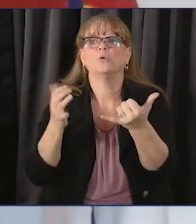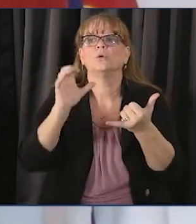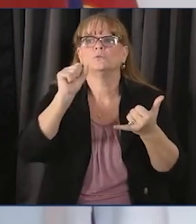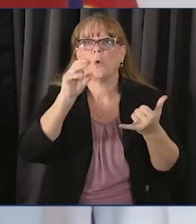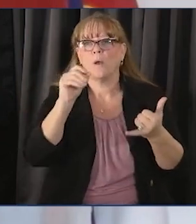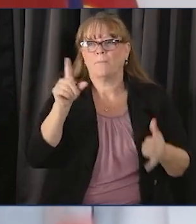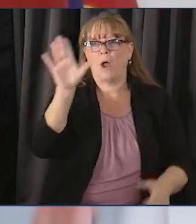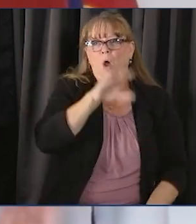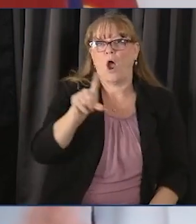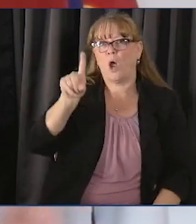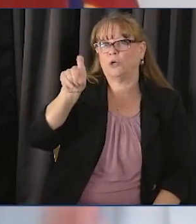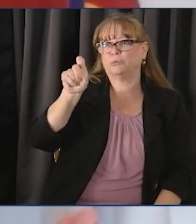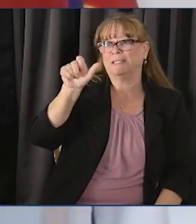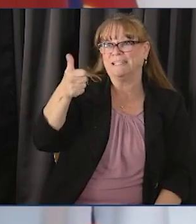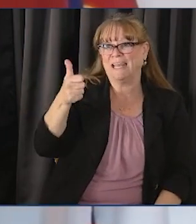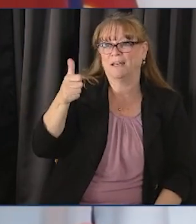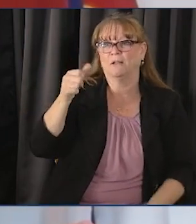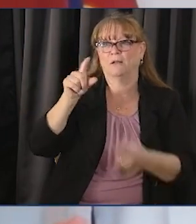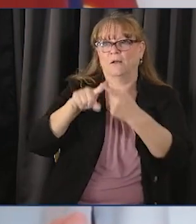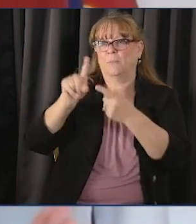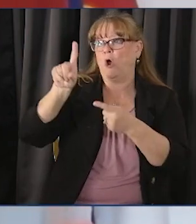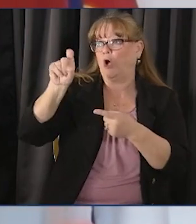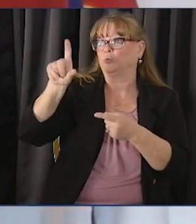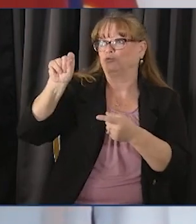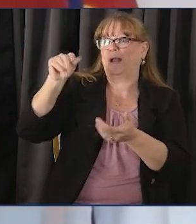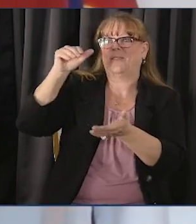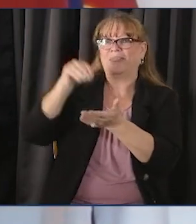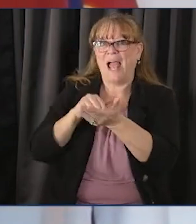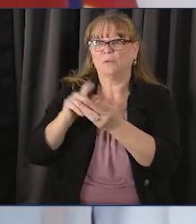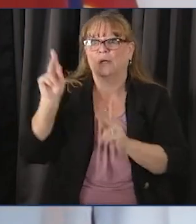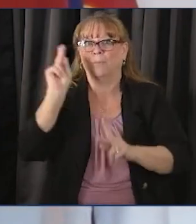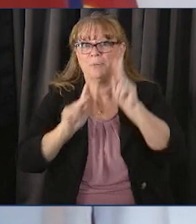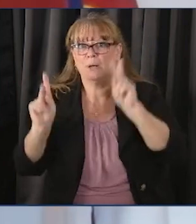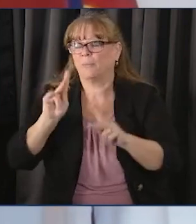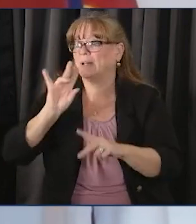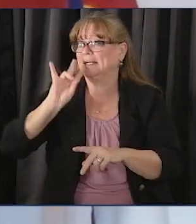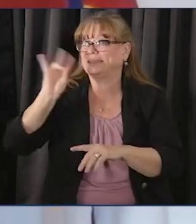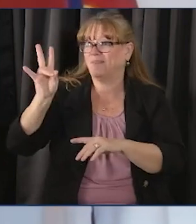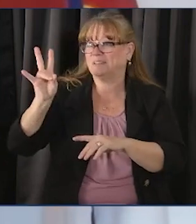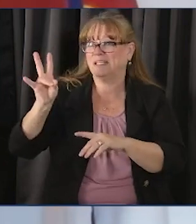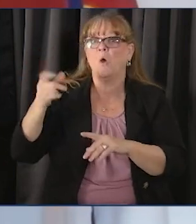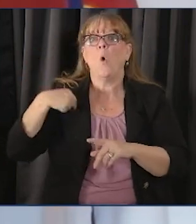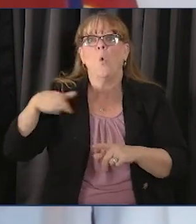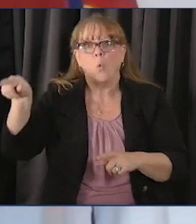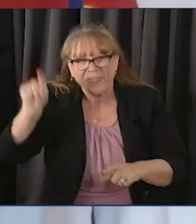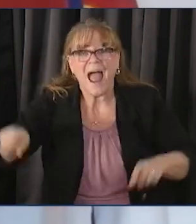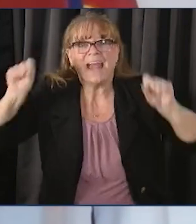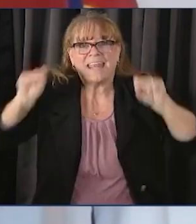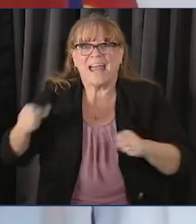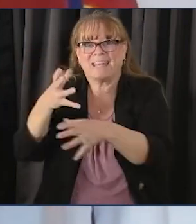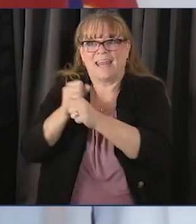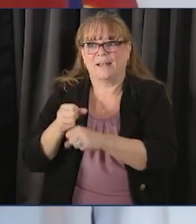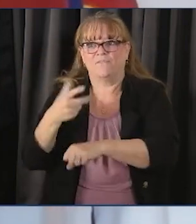That's exciting. That's one in five. One in five Coloradans over age 70 will get vaccinated this week.